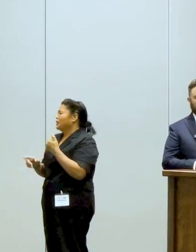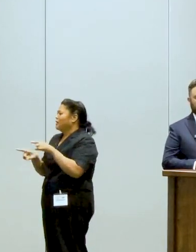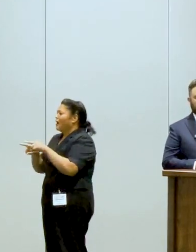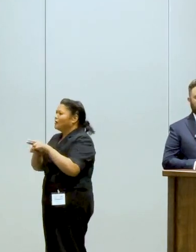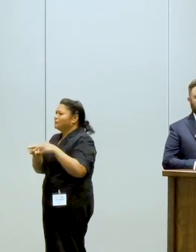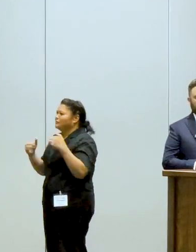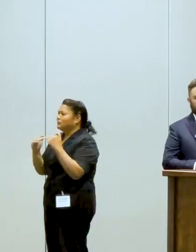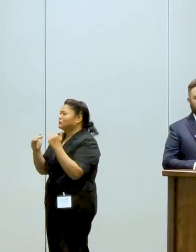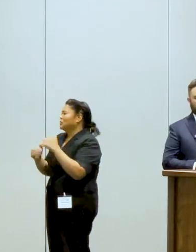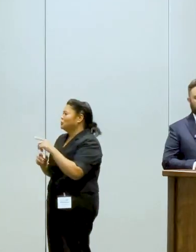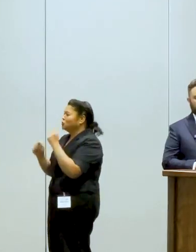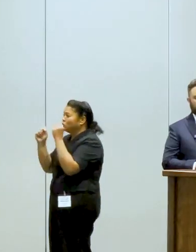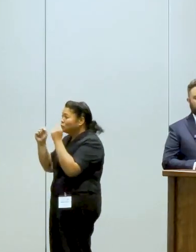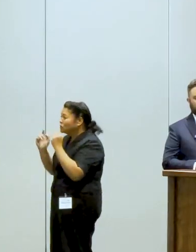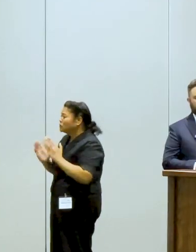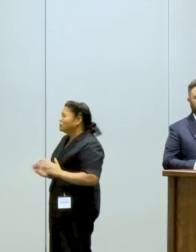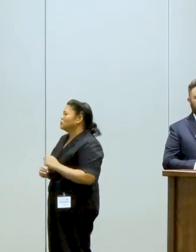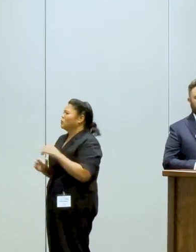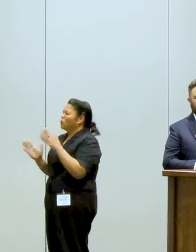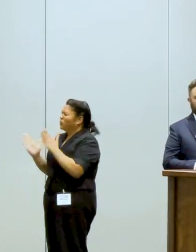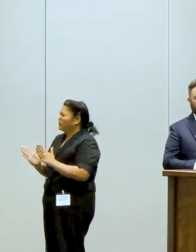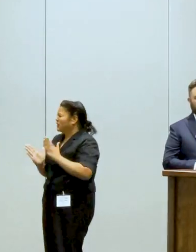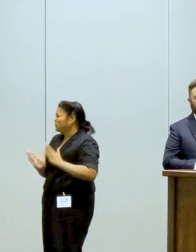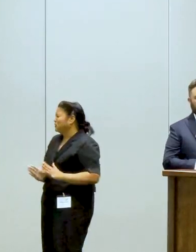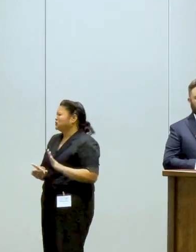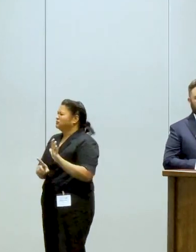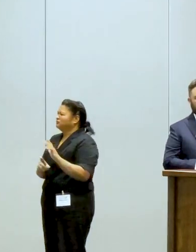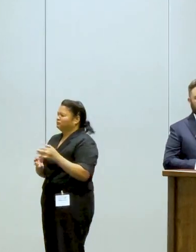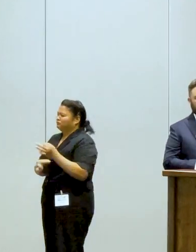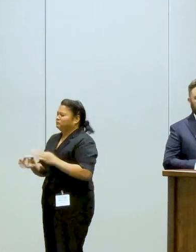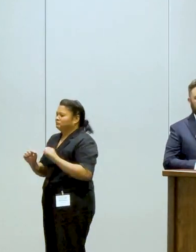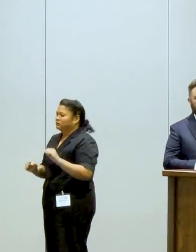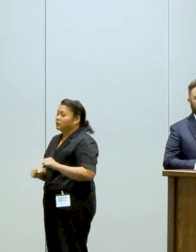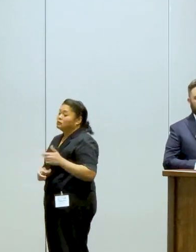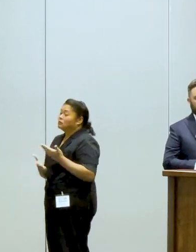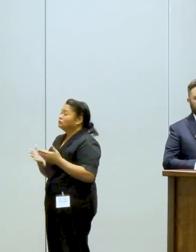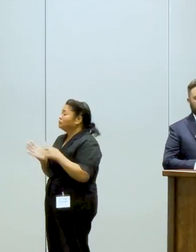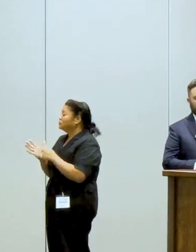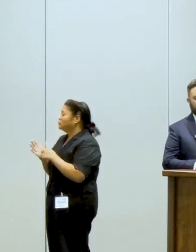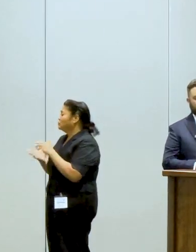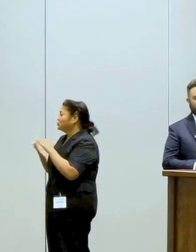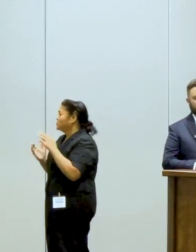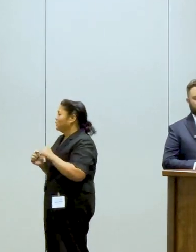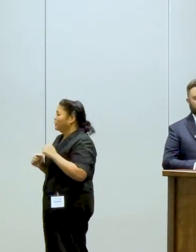organizers, so student might prompt AI to help them plan a